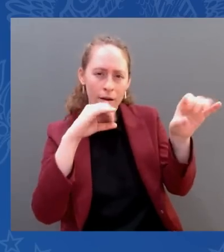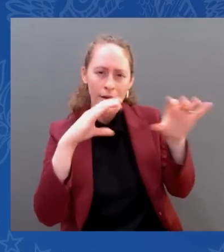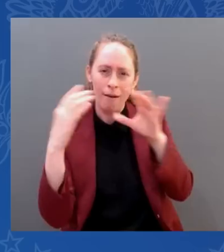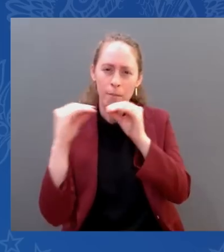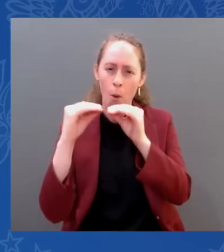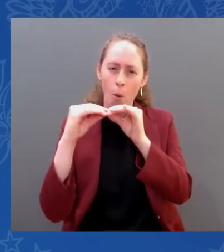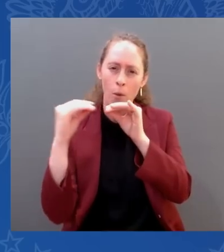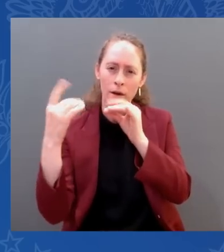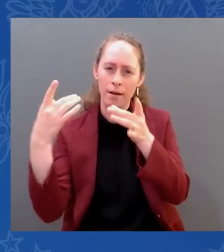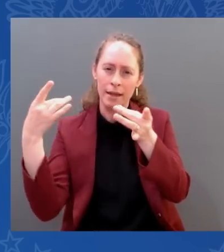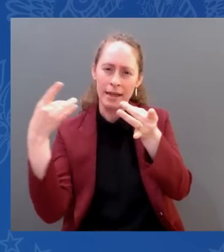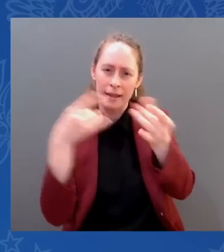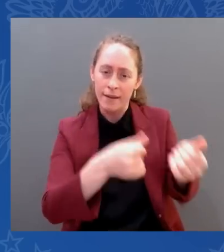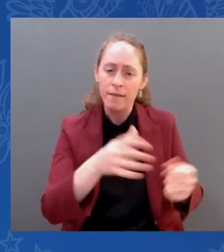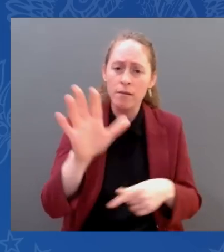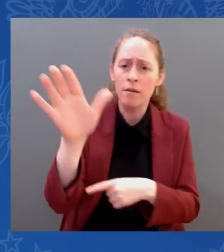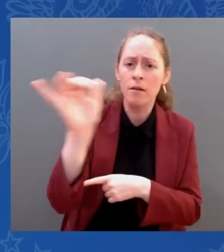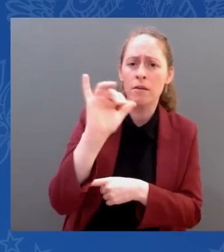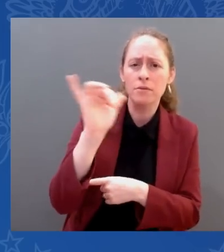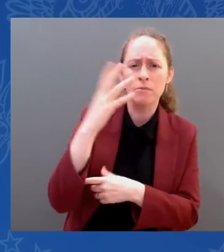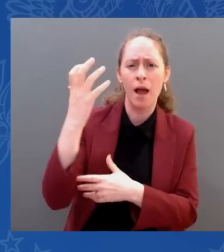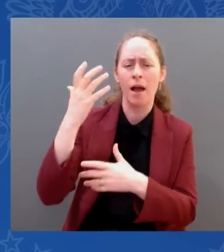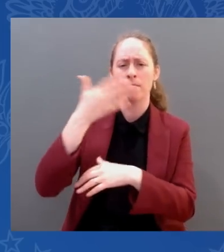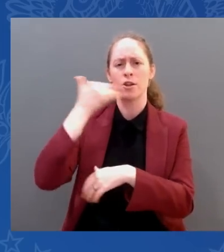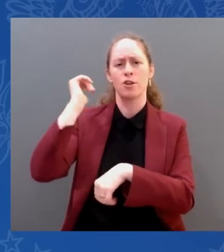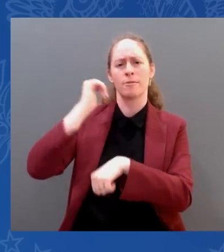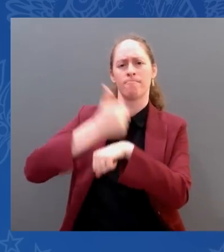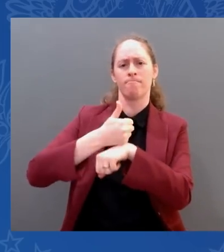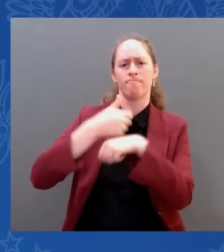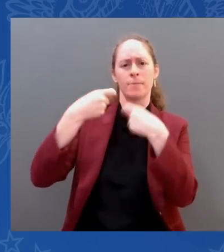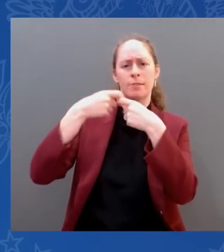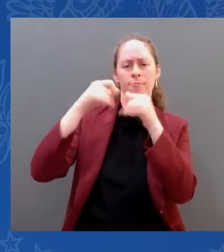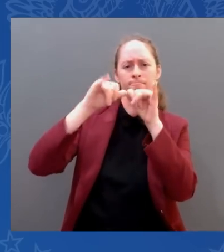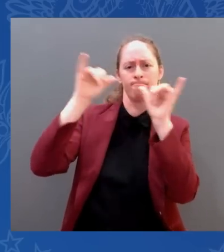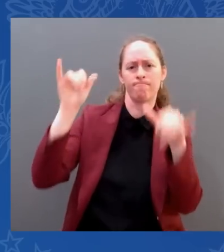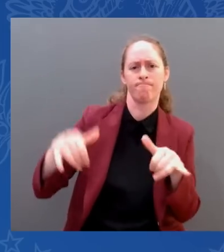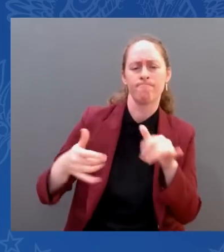and communities can breathe cleaner air because they're using electric machines